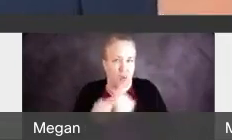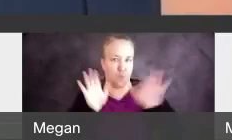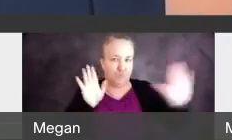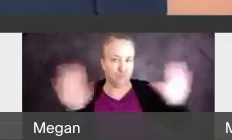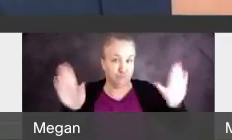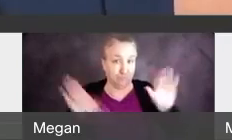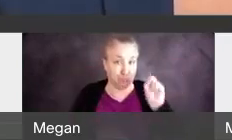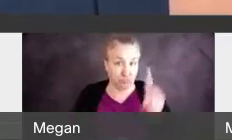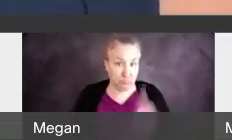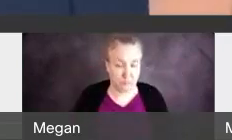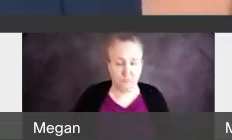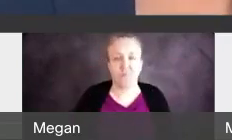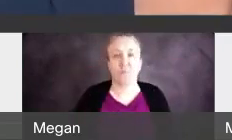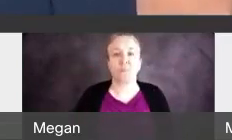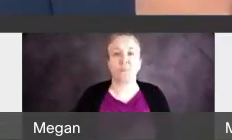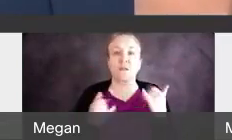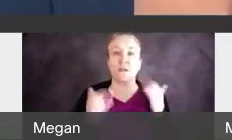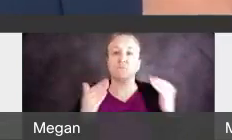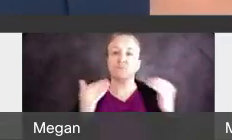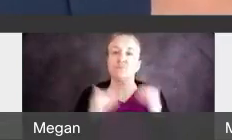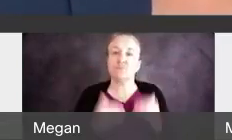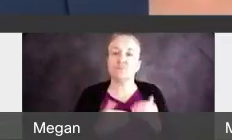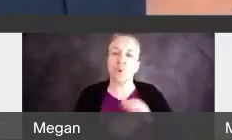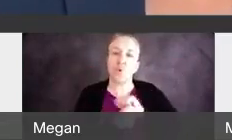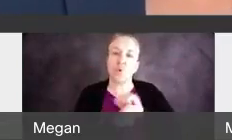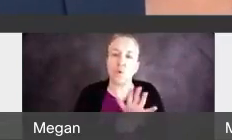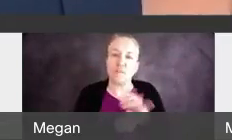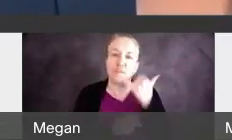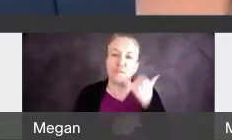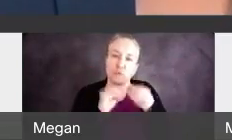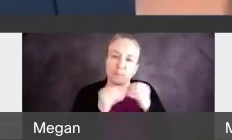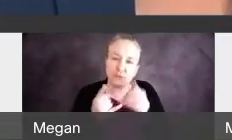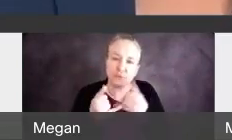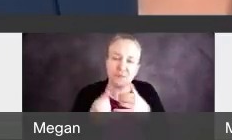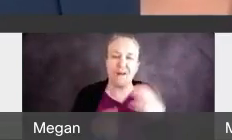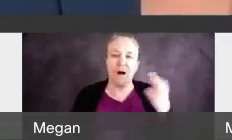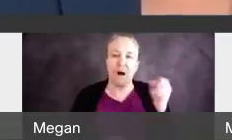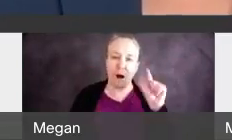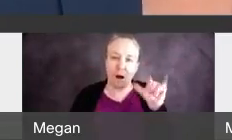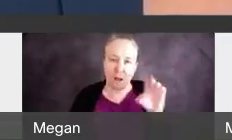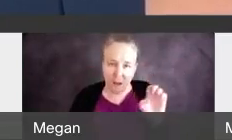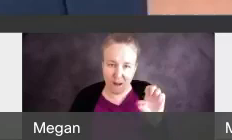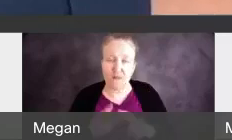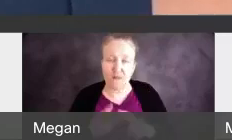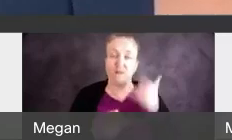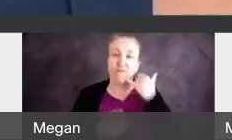So moving on to our COVID-19 Hotline and phone pre-registration. Pre-registration